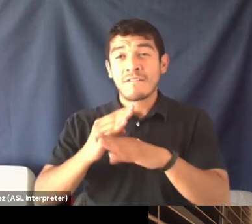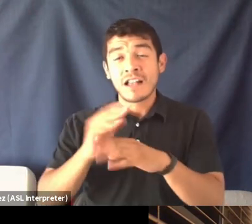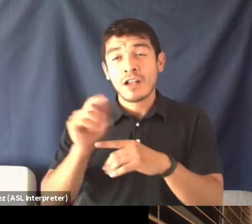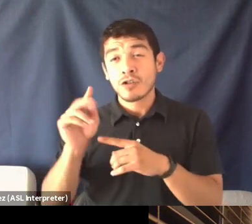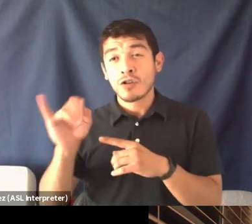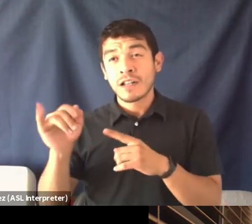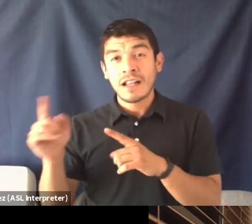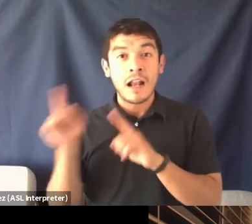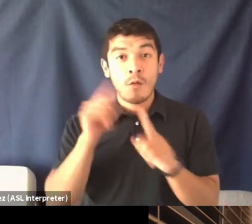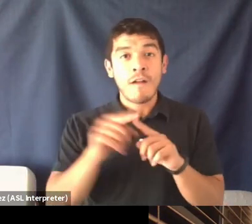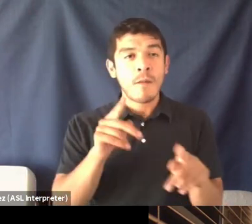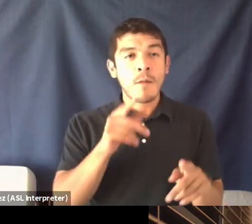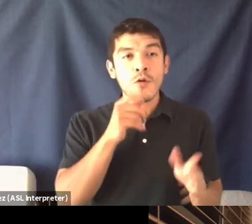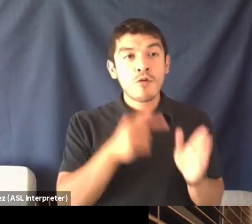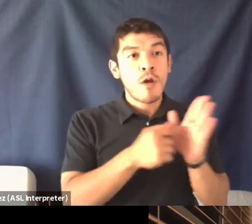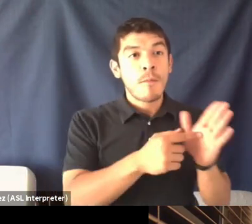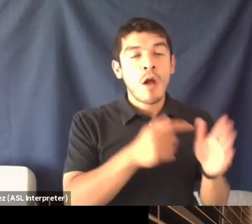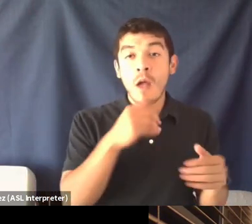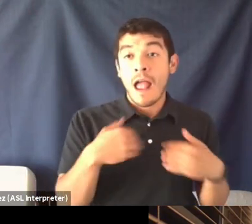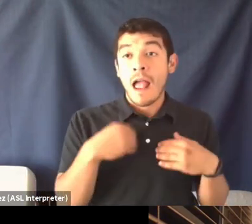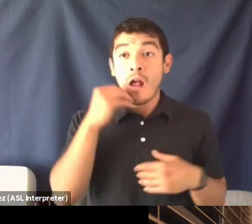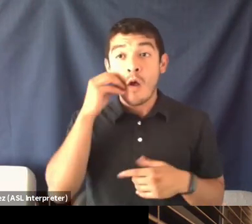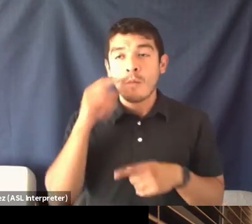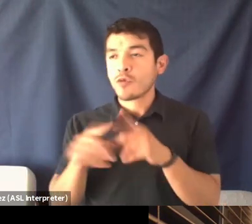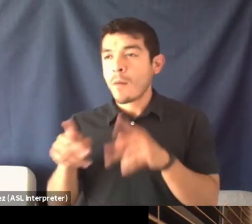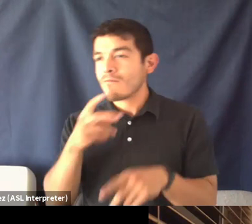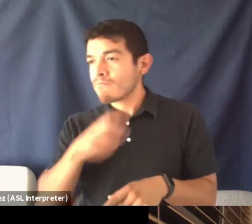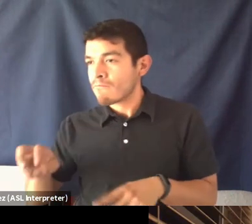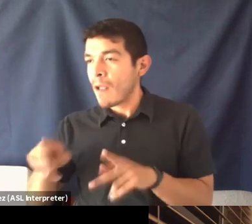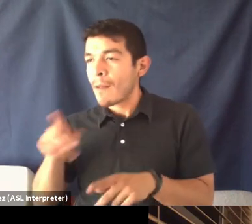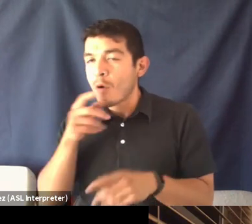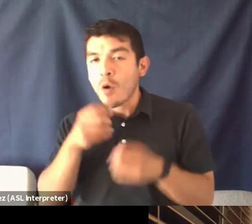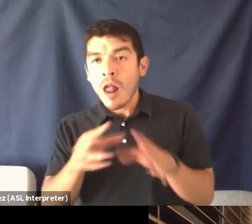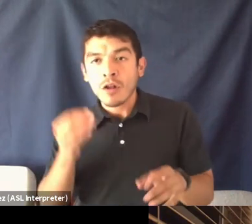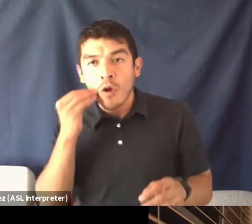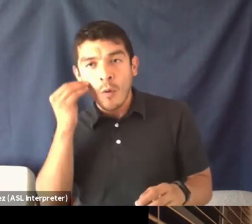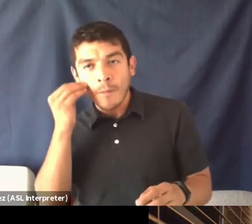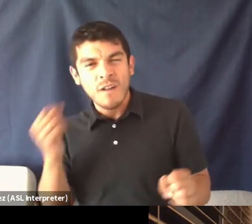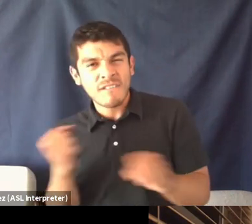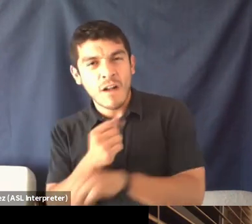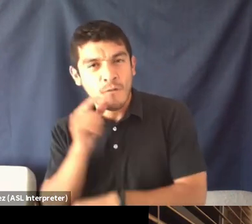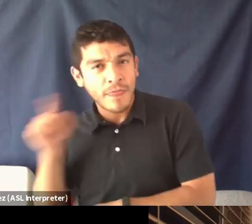who had homes to people who lost them. And that was kind of, that was in 2008, that was really when I started making films.